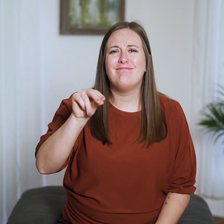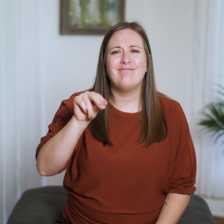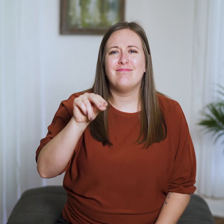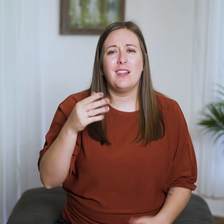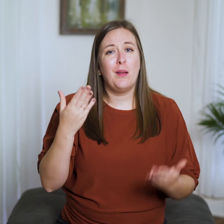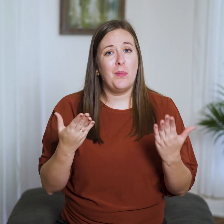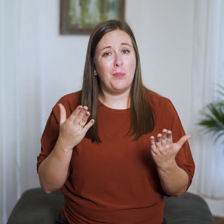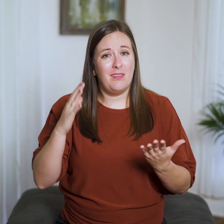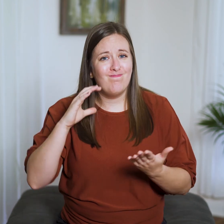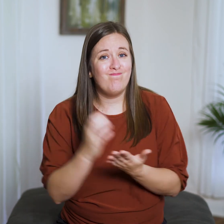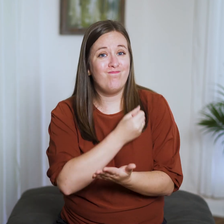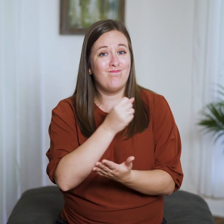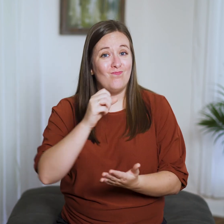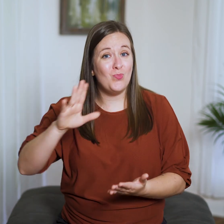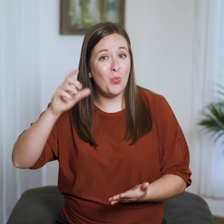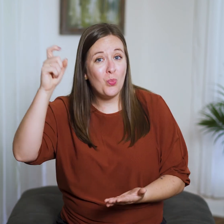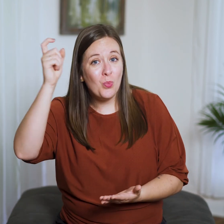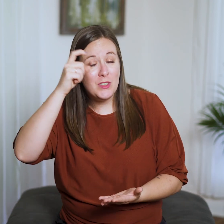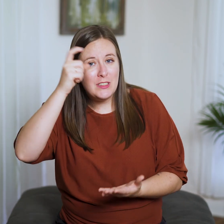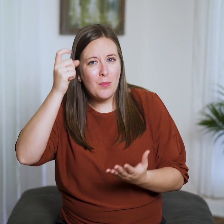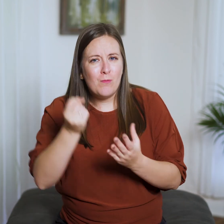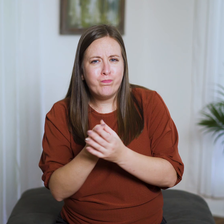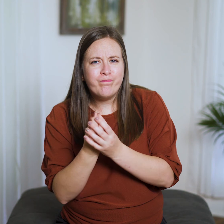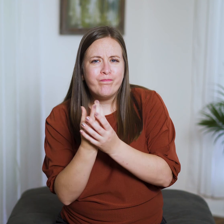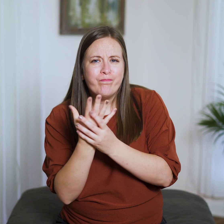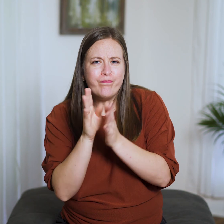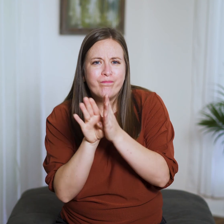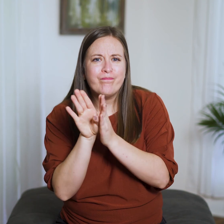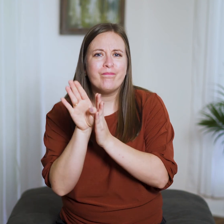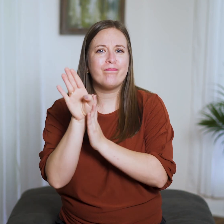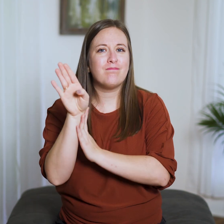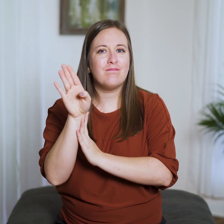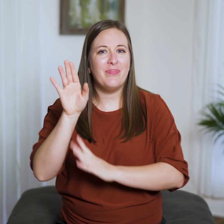It might just be a chance to grow in wisdom,